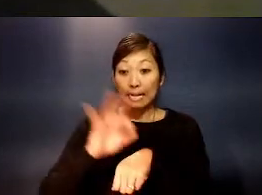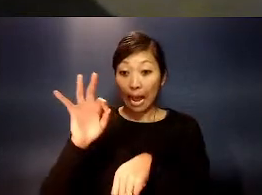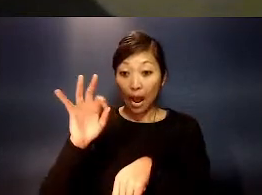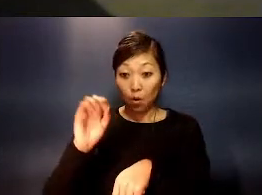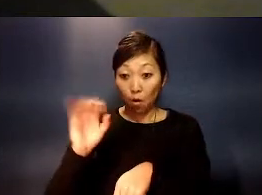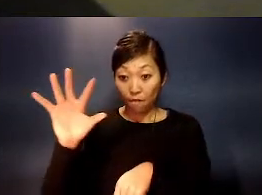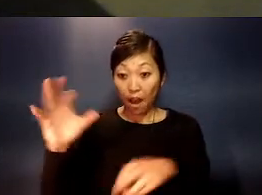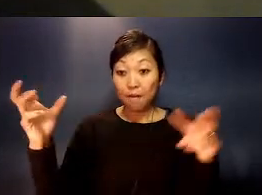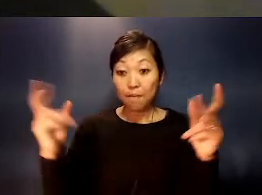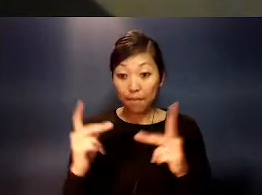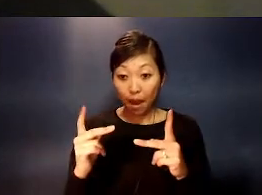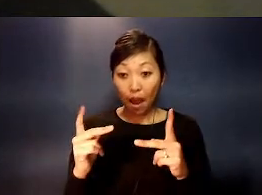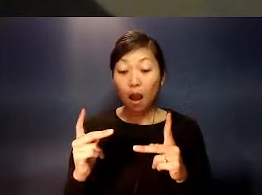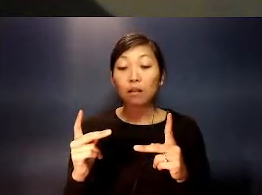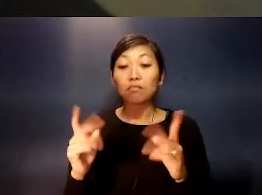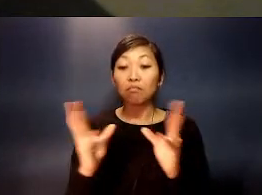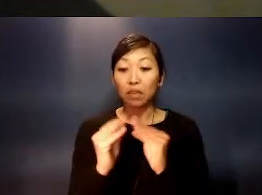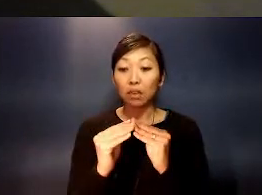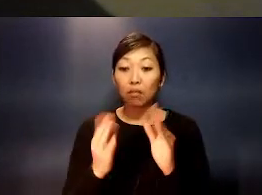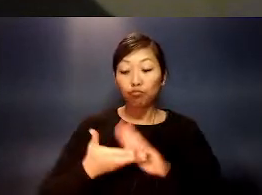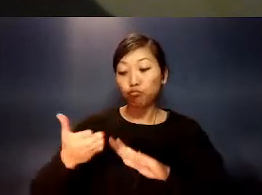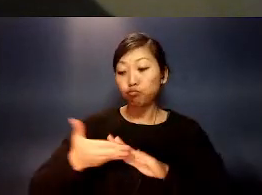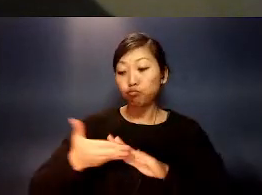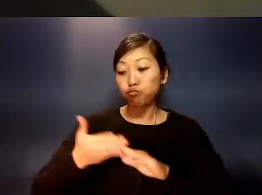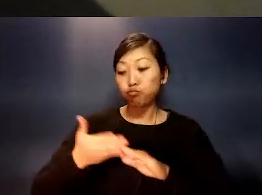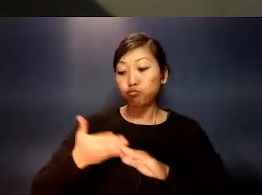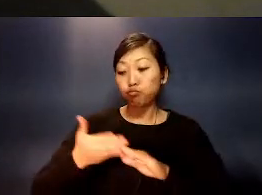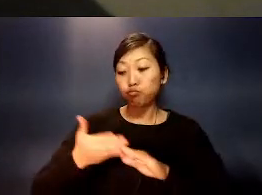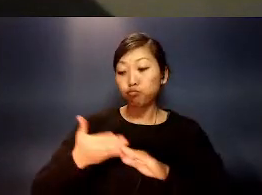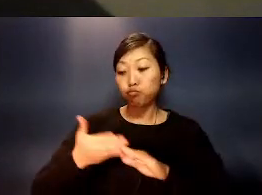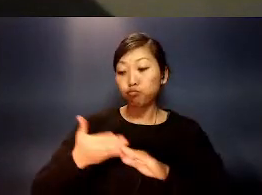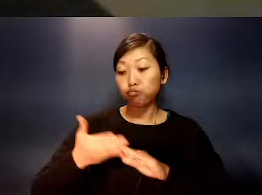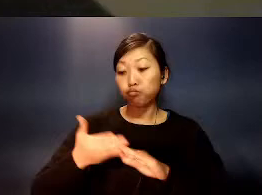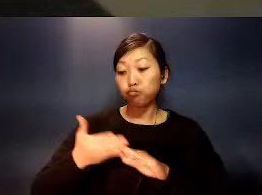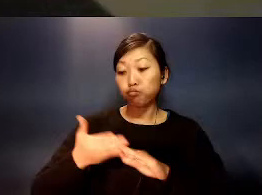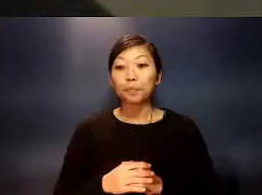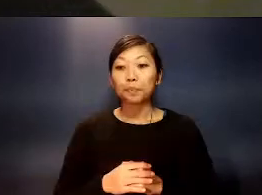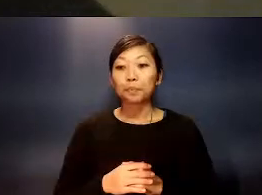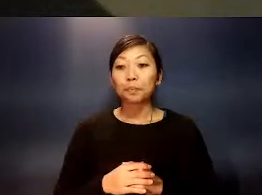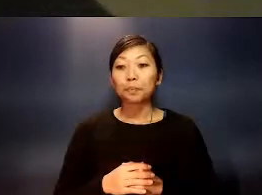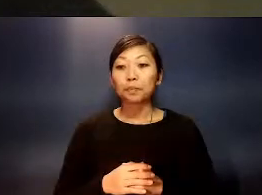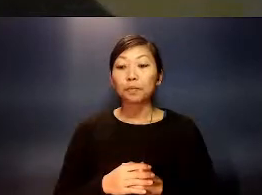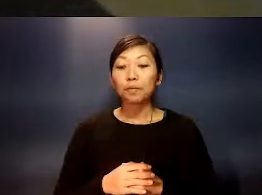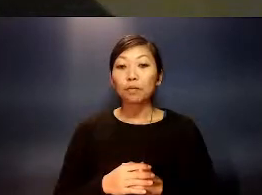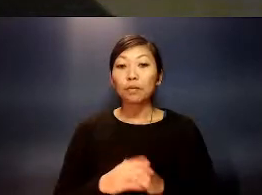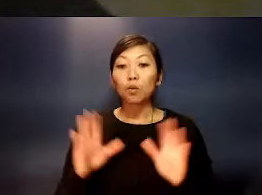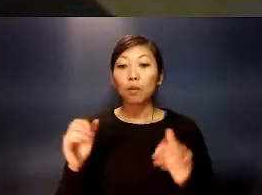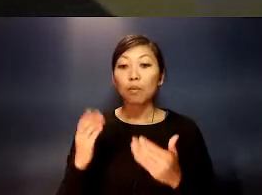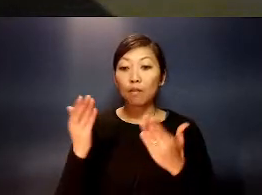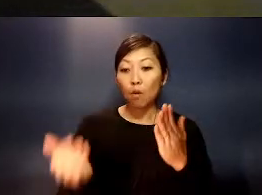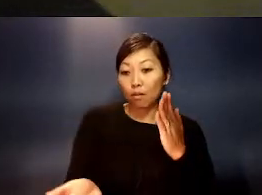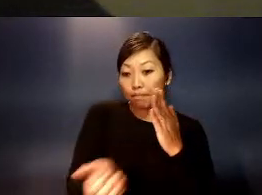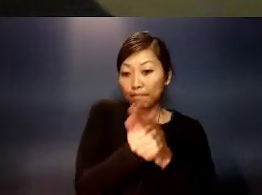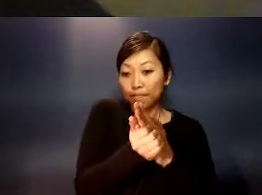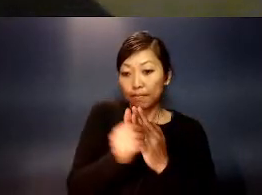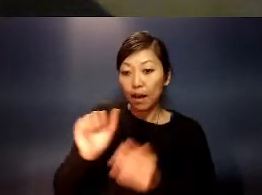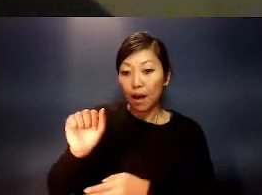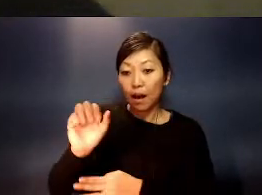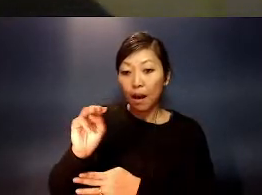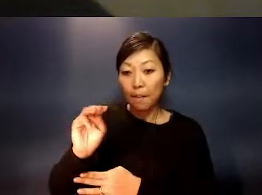THERE ARE JUST A FEW AMENDMENTS THAT COUNCIL MEMBERS THAT I'M EXPECTING. RELATIVELY SMALL IN THE SCOPE OF OUR BUDGET AND WE WILL